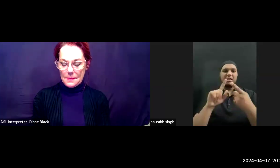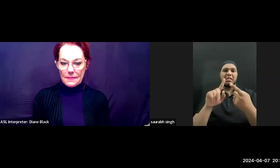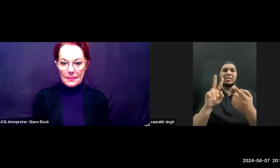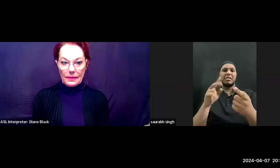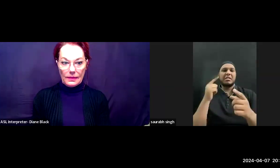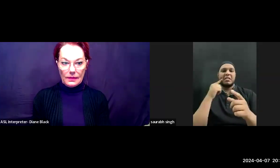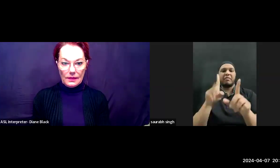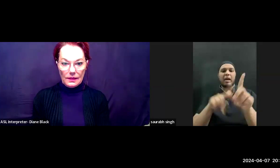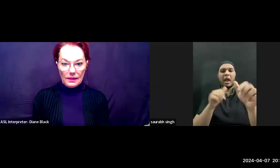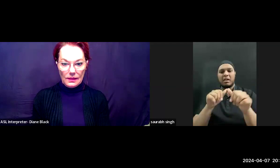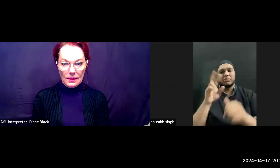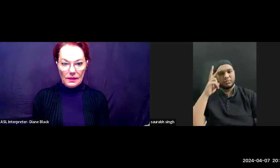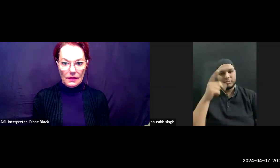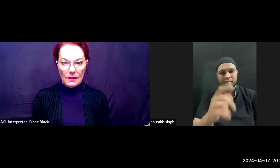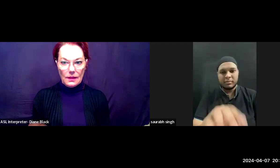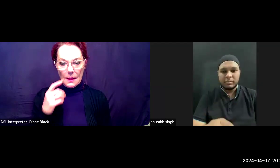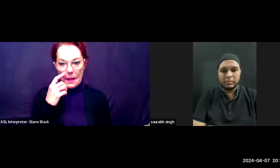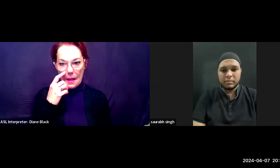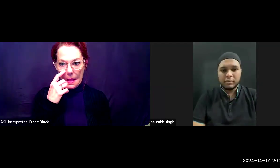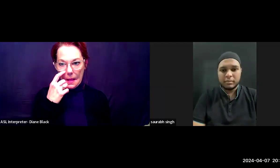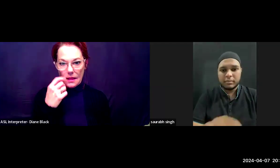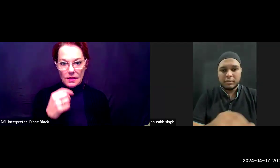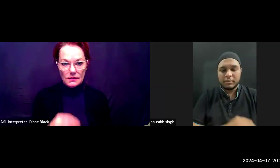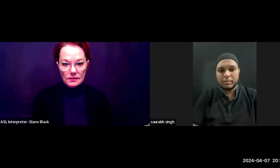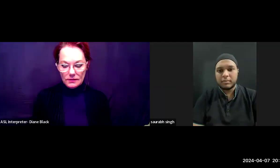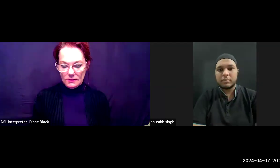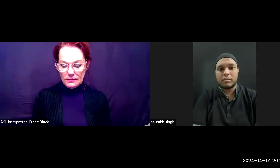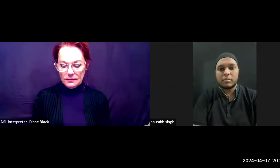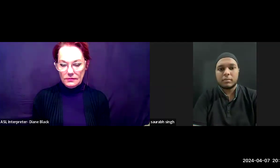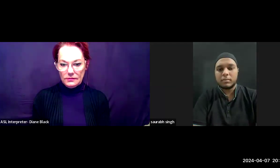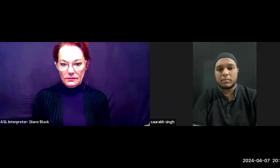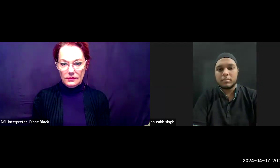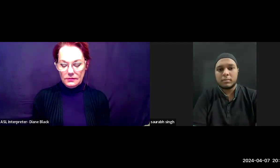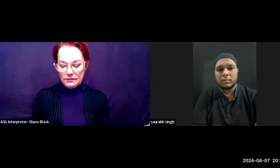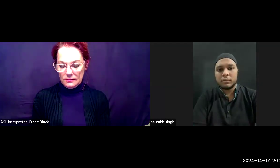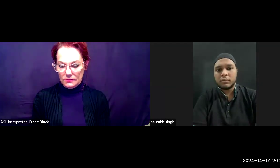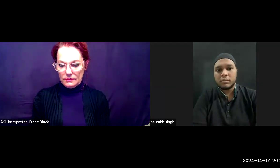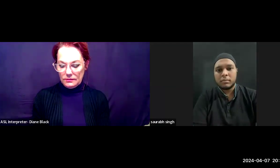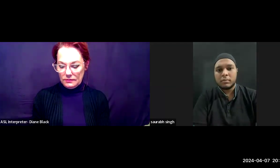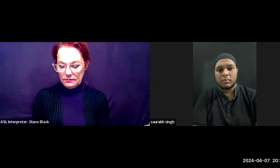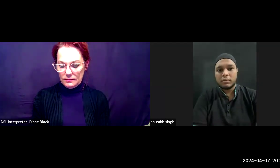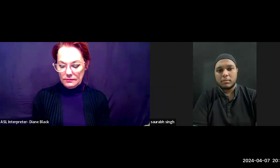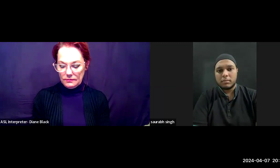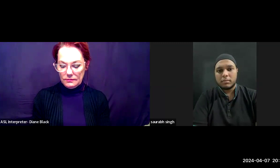her to be able to see the interpreters in order to ask her question. Please just hold a moment.